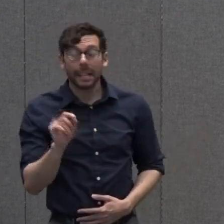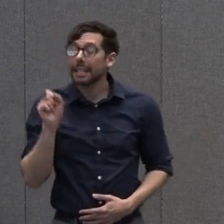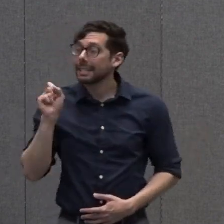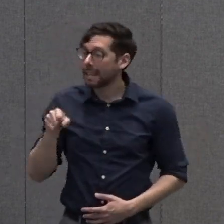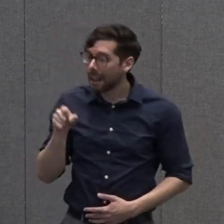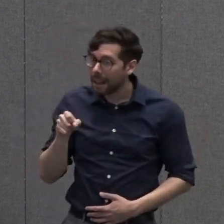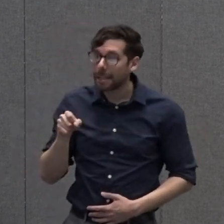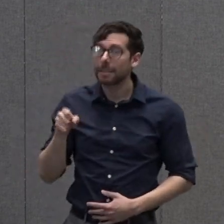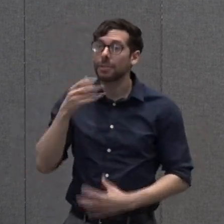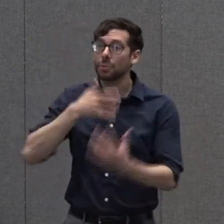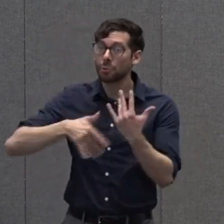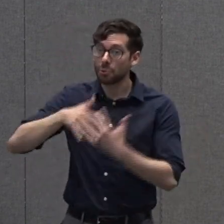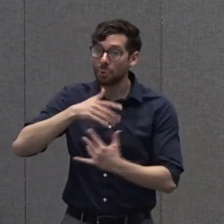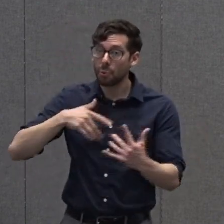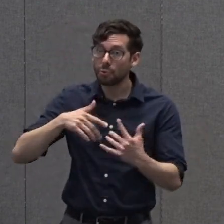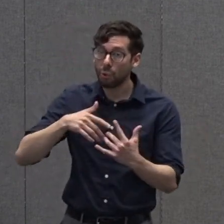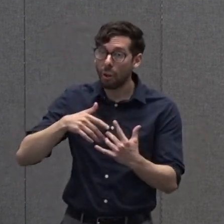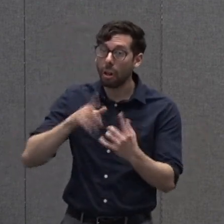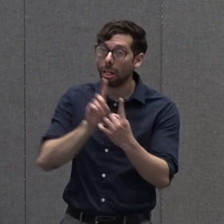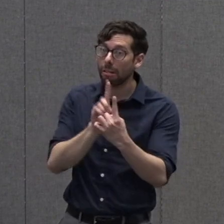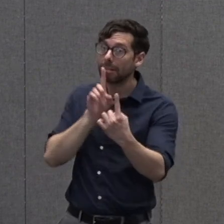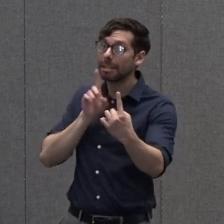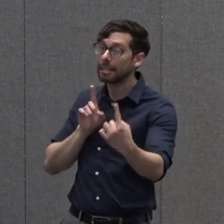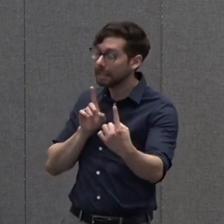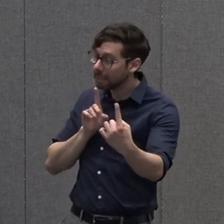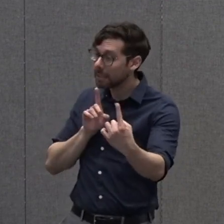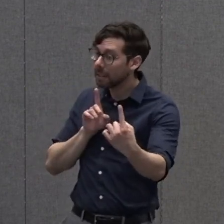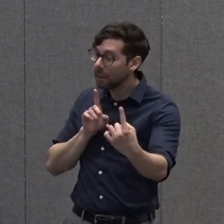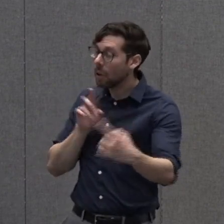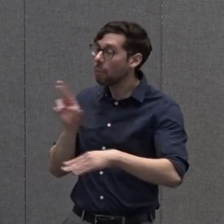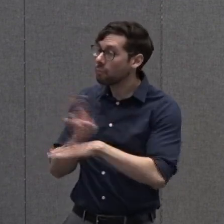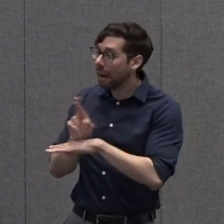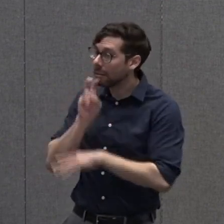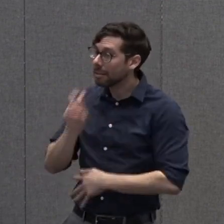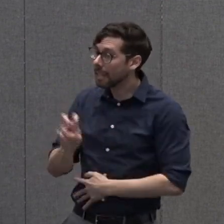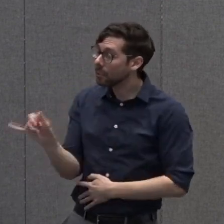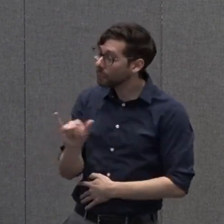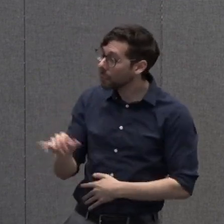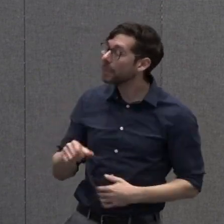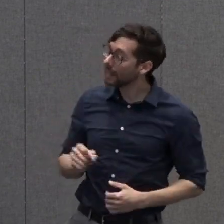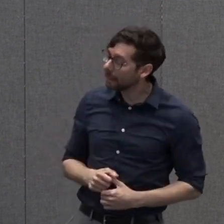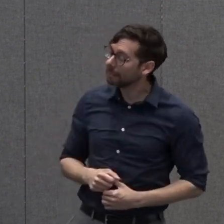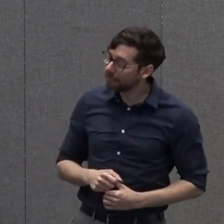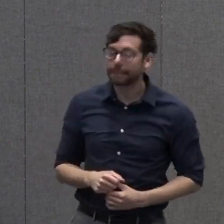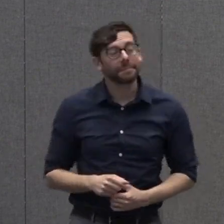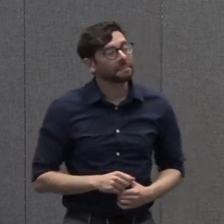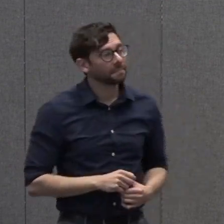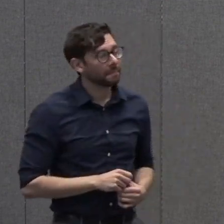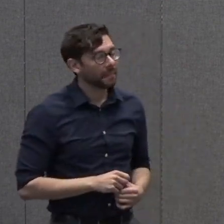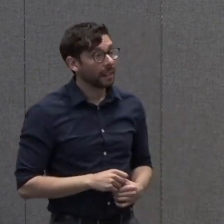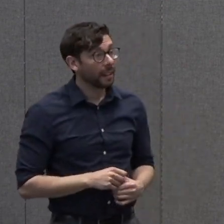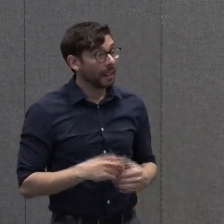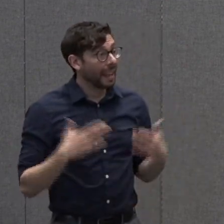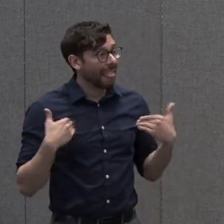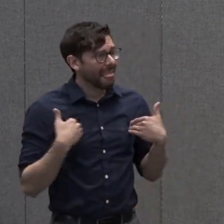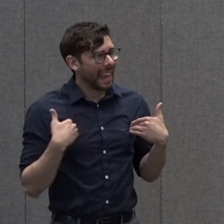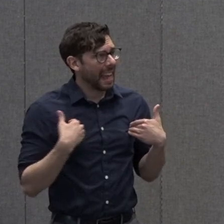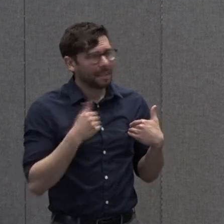Social distancing with a rattlesnake, I love that. Now, these animals though, they will not catch coronavirus or anything like that?